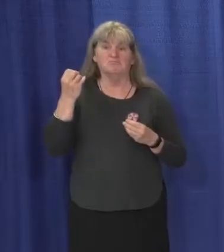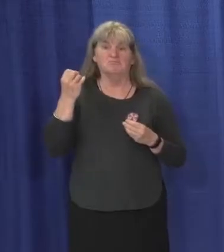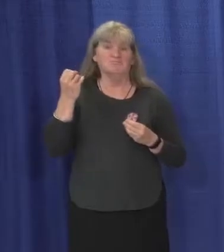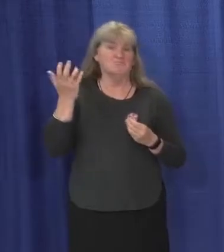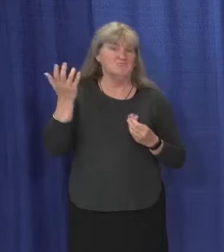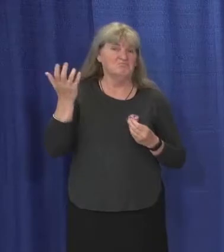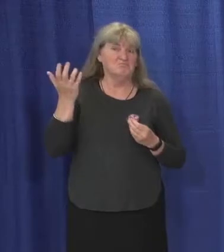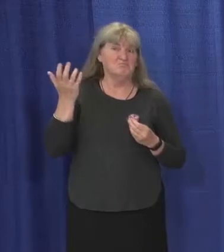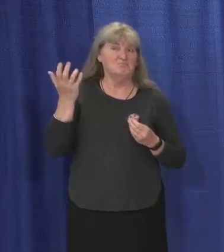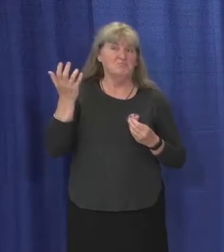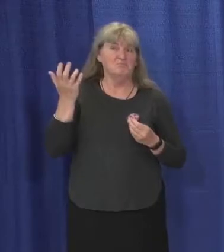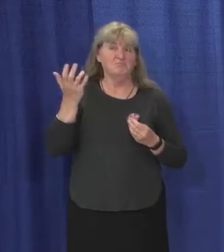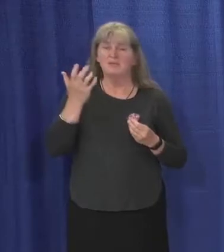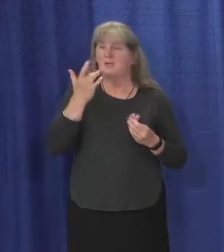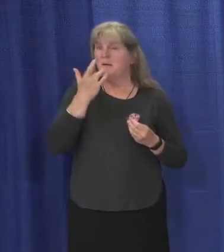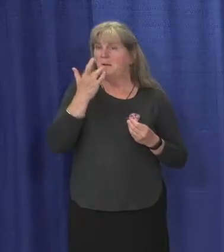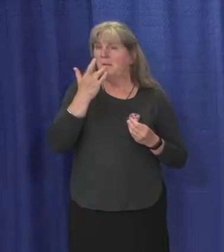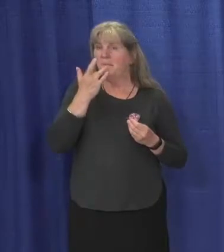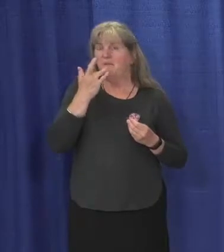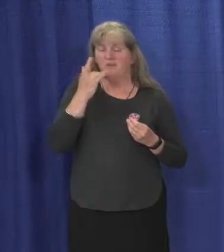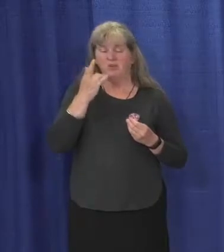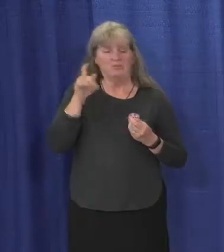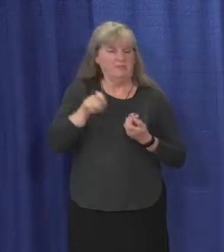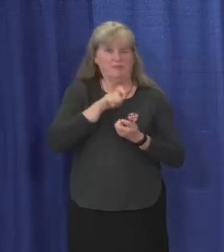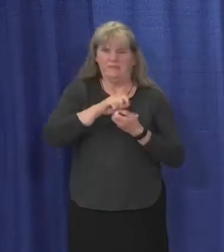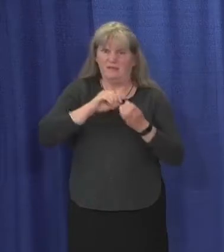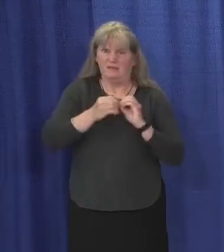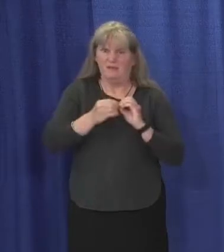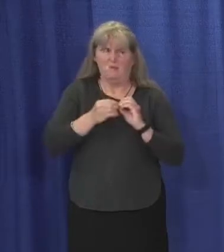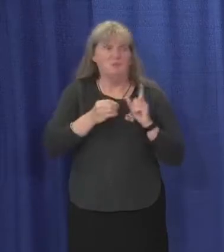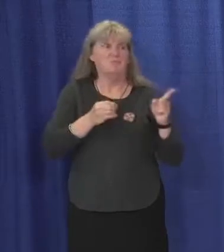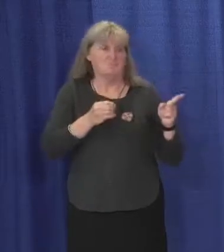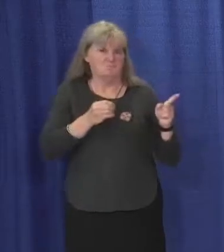see given the magnitude of the current cases the smaller